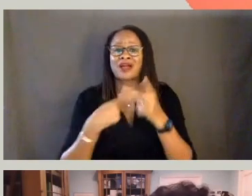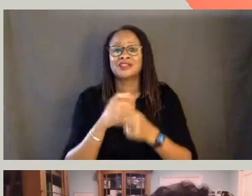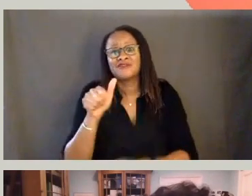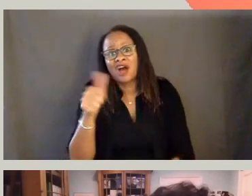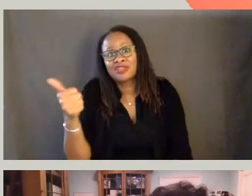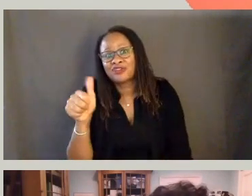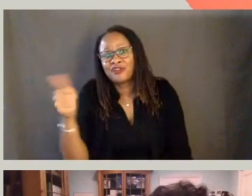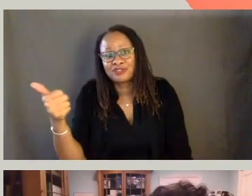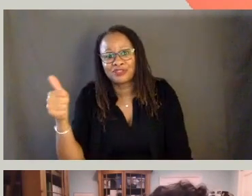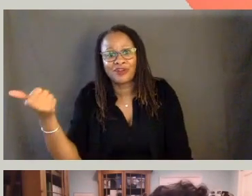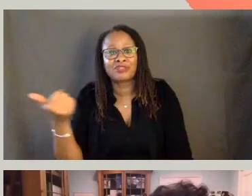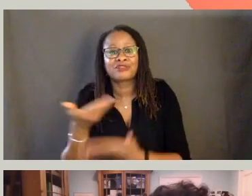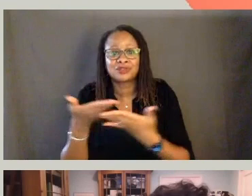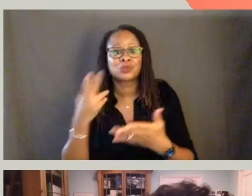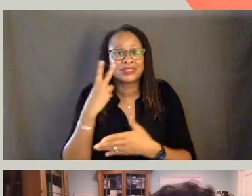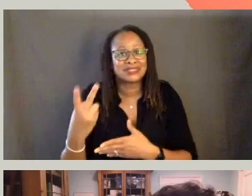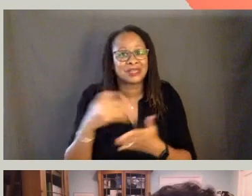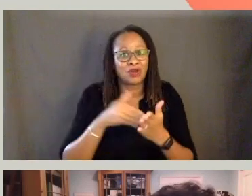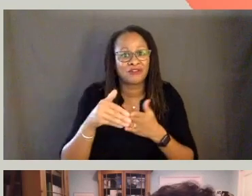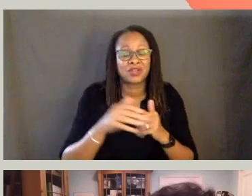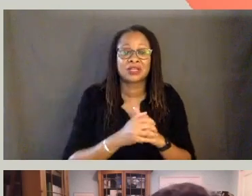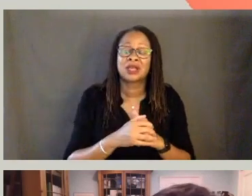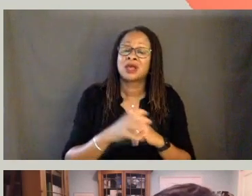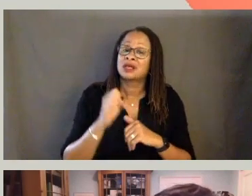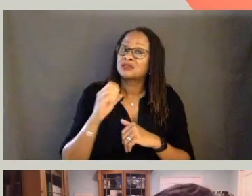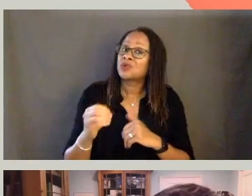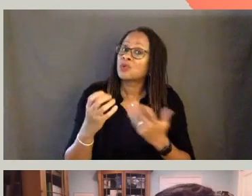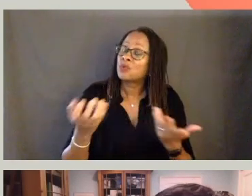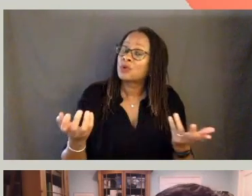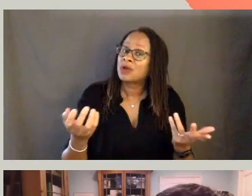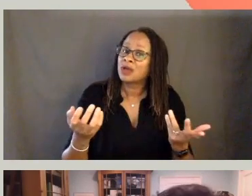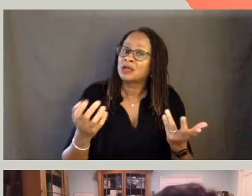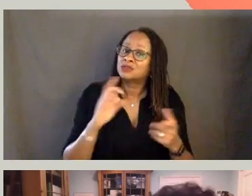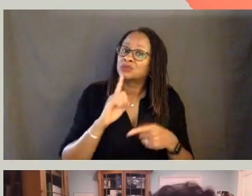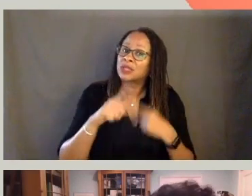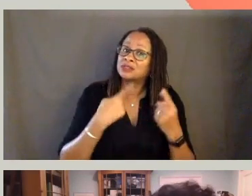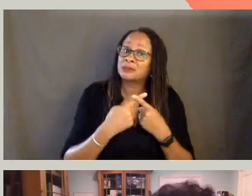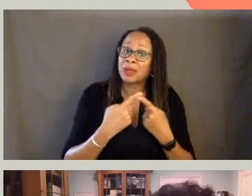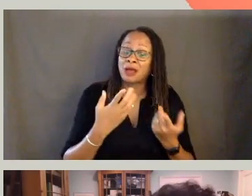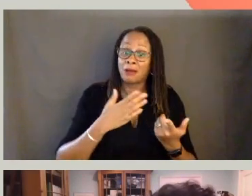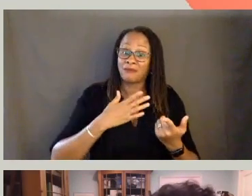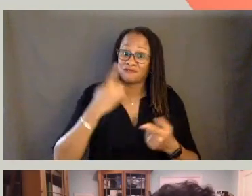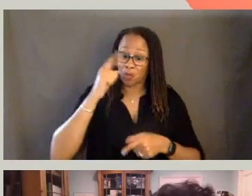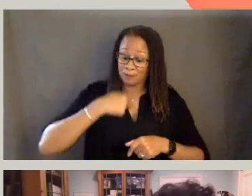And, so I think it's just, it's about, yeah. I mean, for me, my work is about empowering